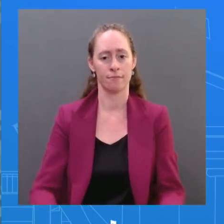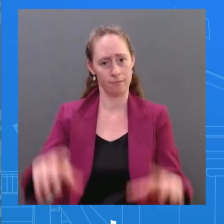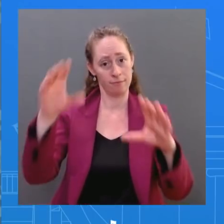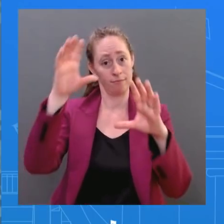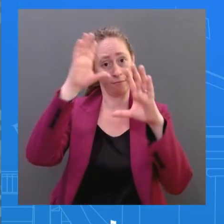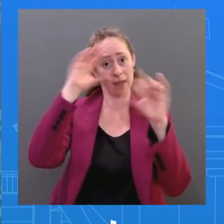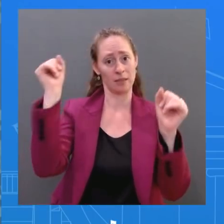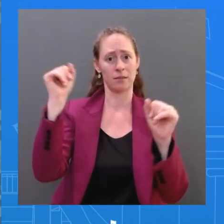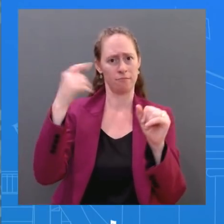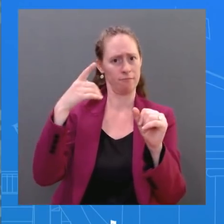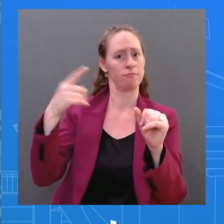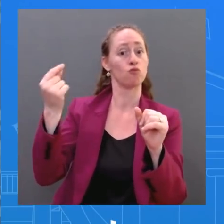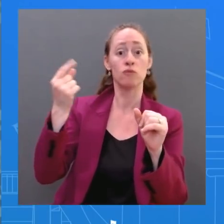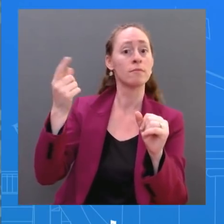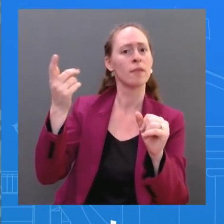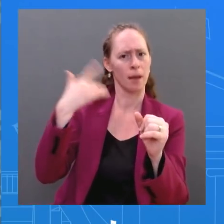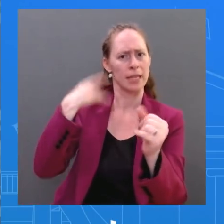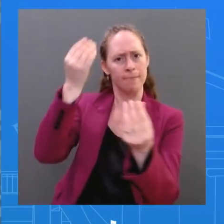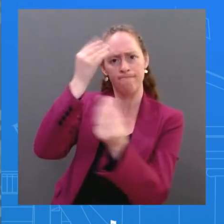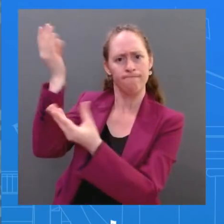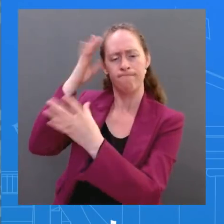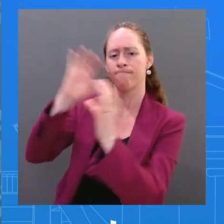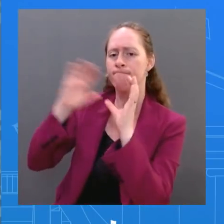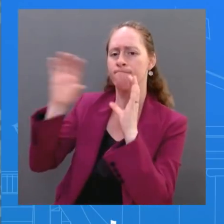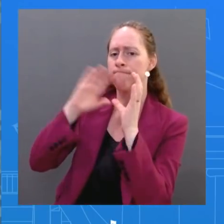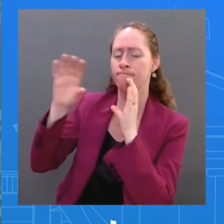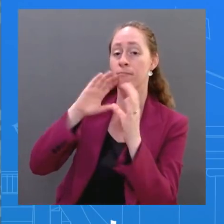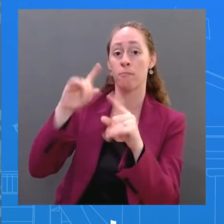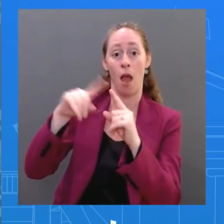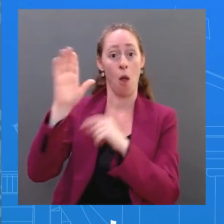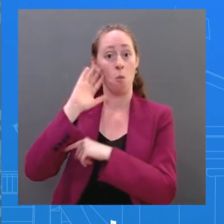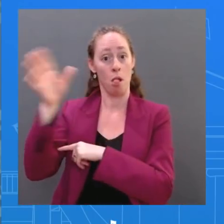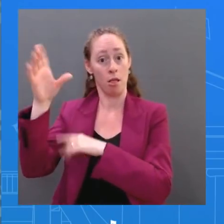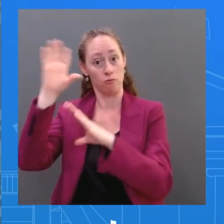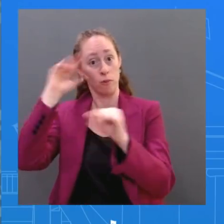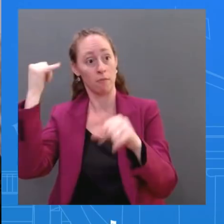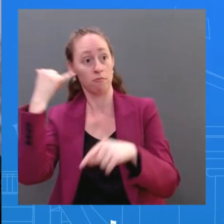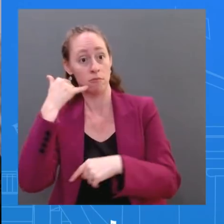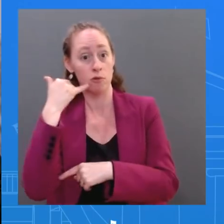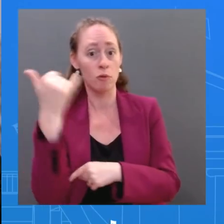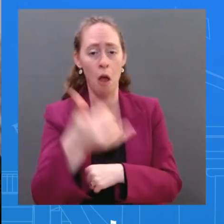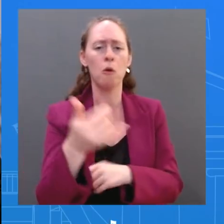but we have been in regular contact with his family. The Press: And then, just quickly: